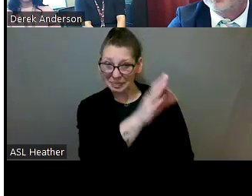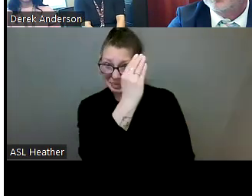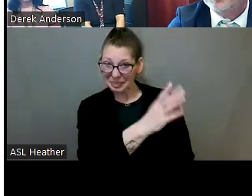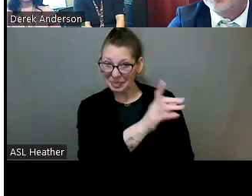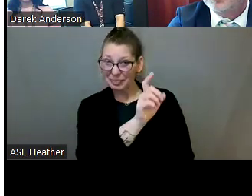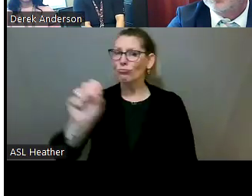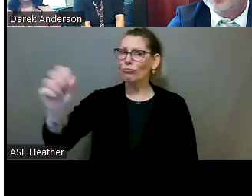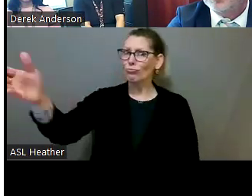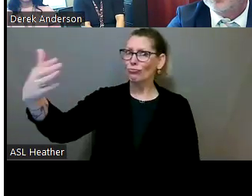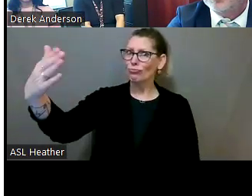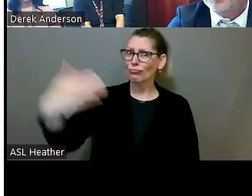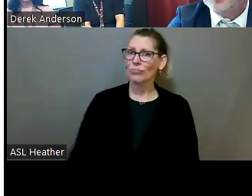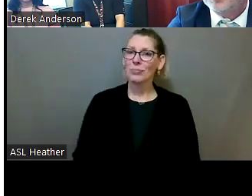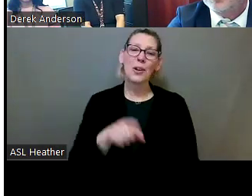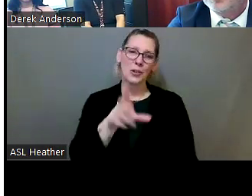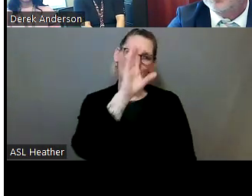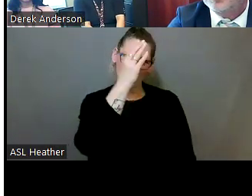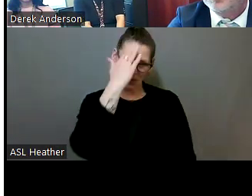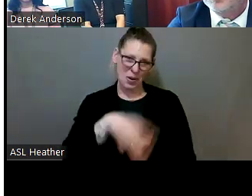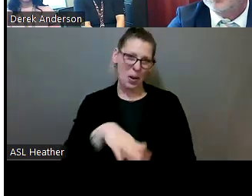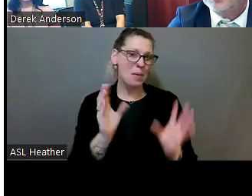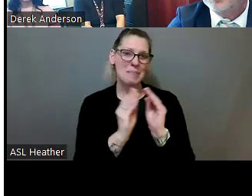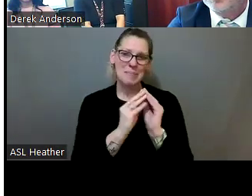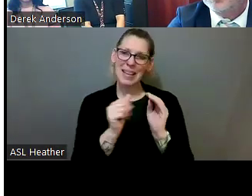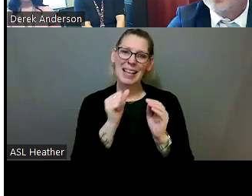yeah please do you no meeting would be complete with you and me if I didn't do